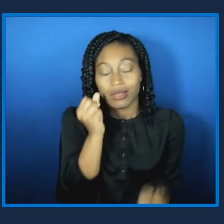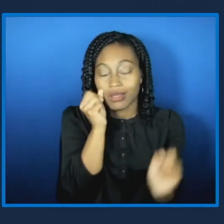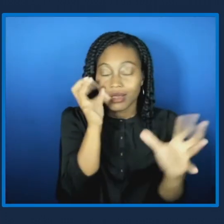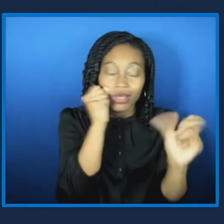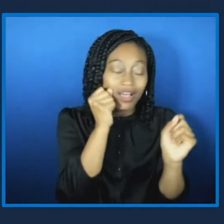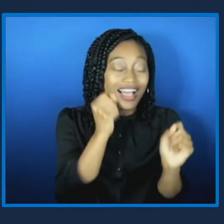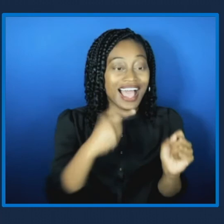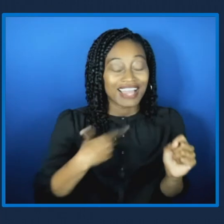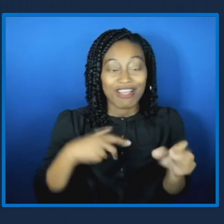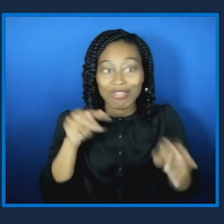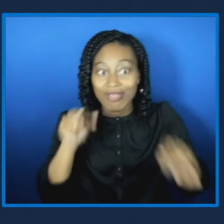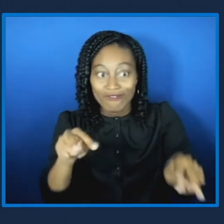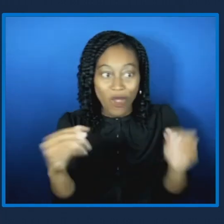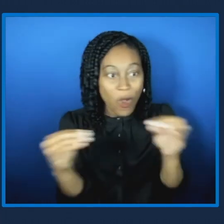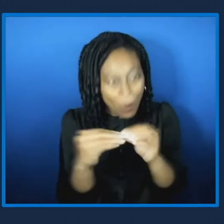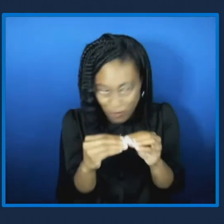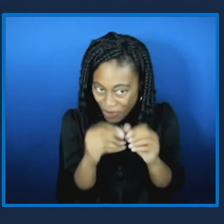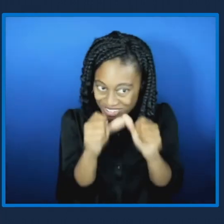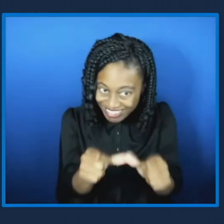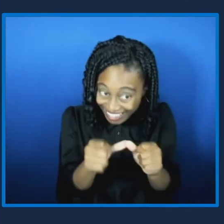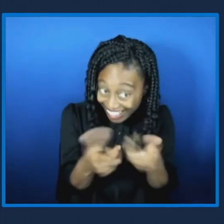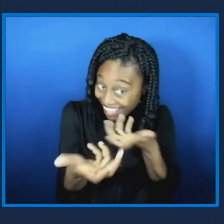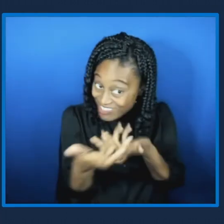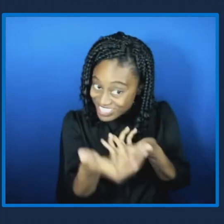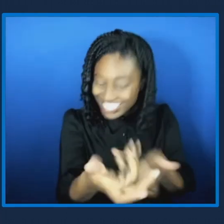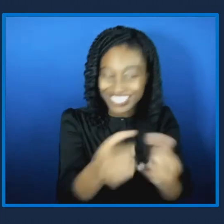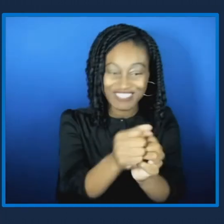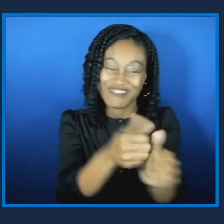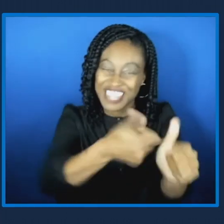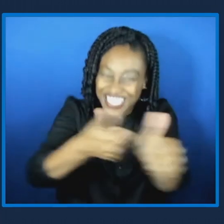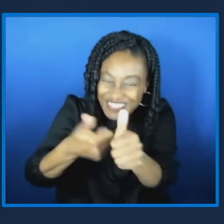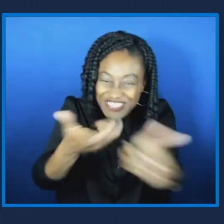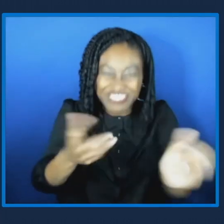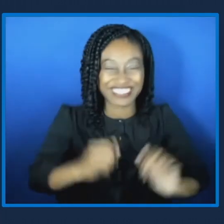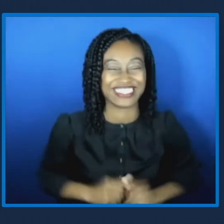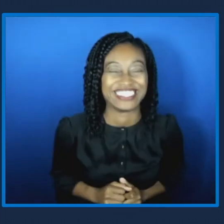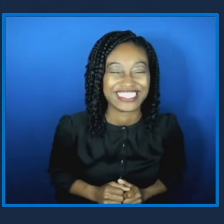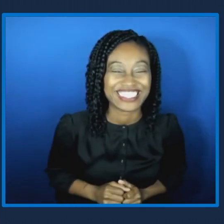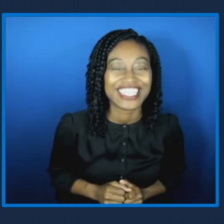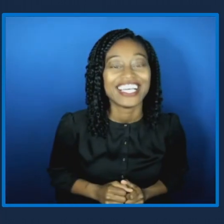to continuing this conversation with you all as the accessibility Avengers.